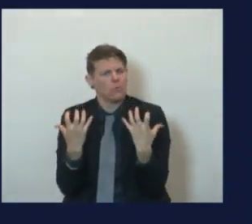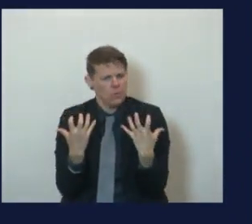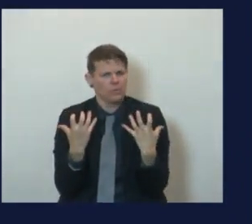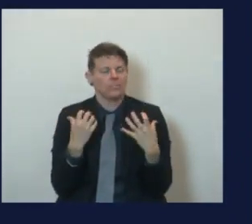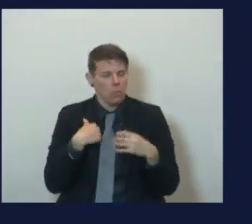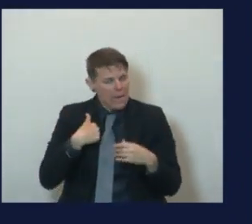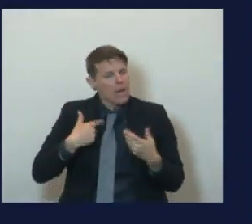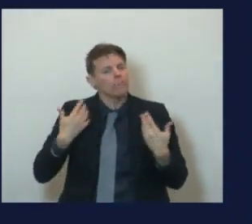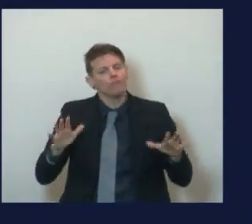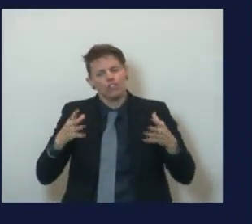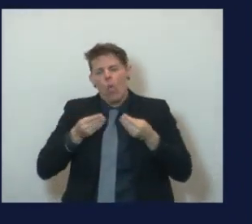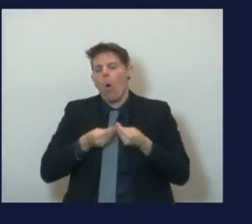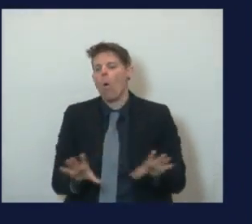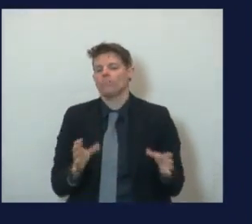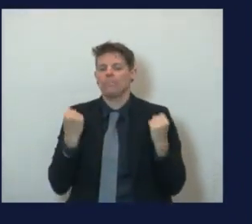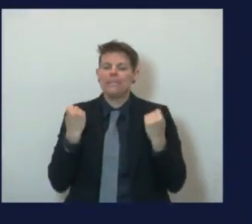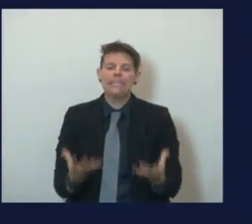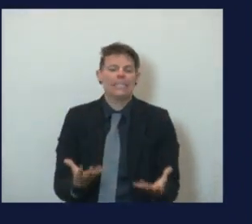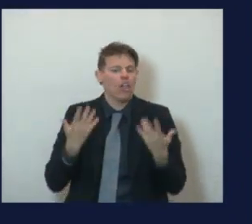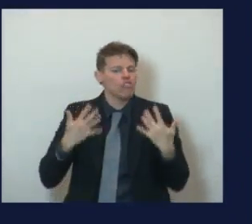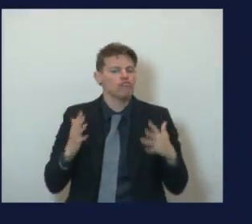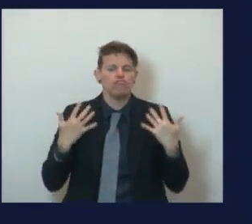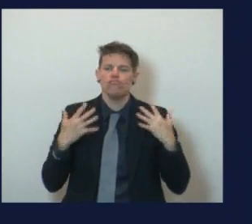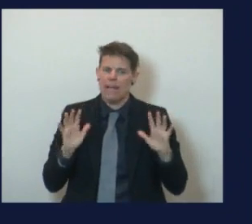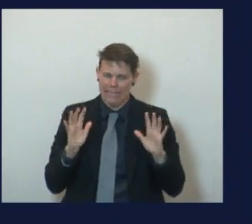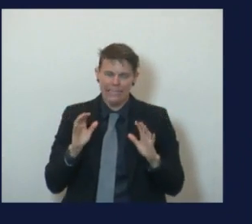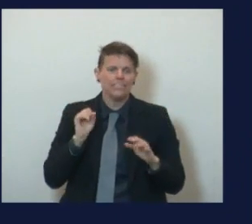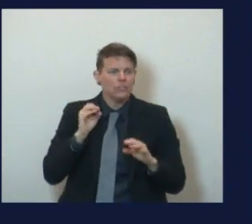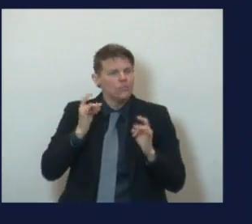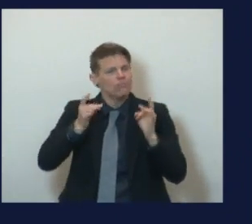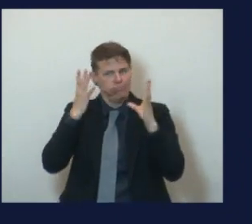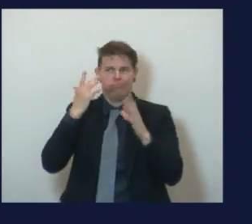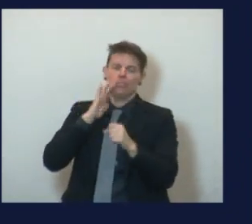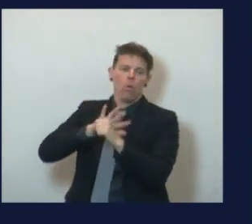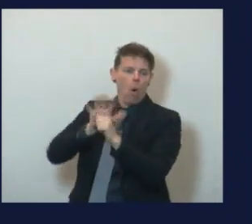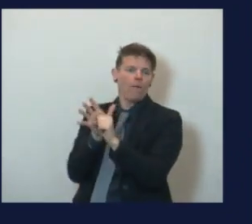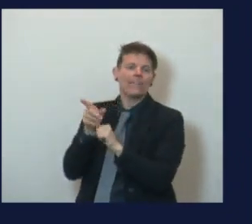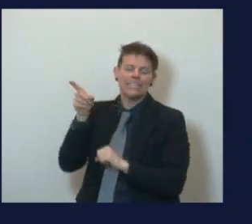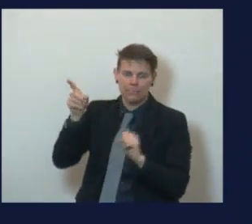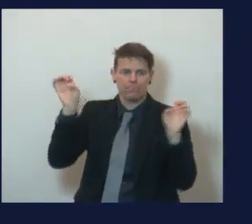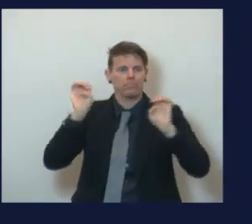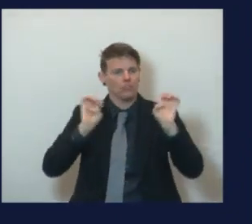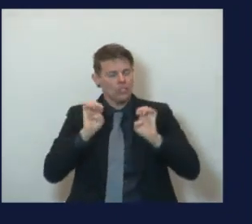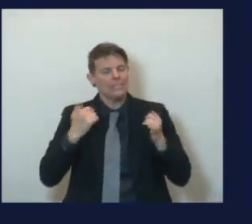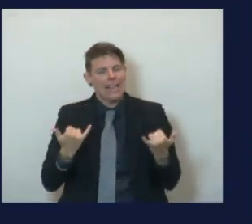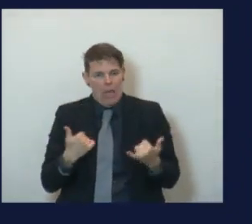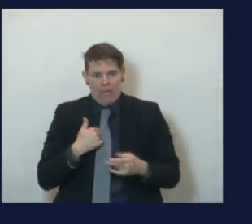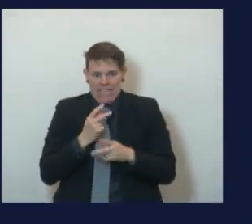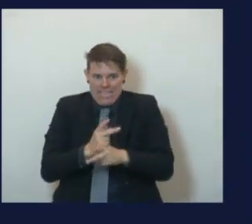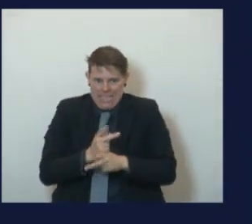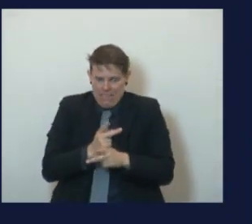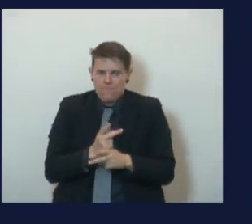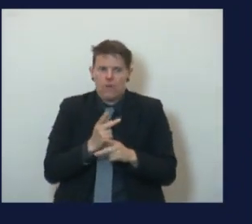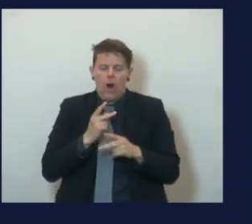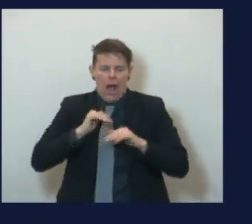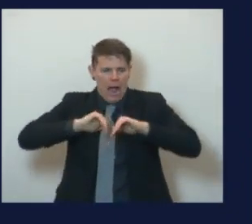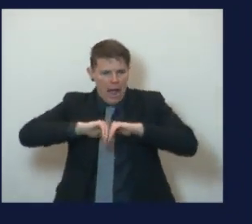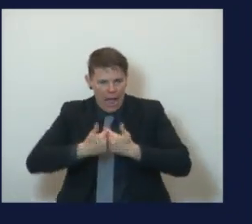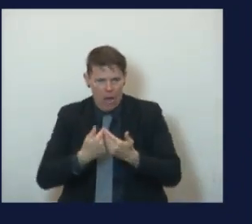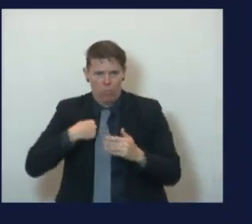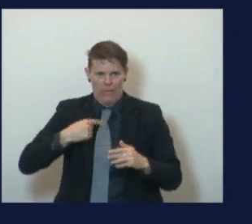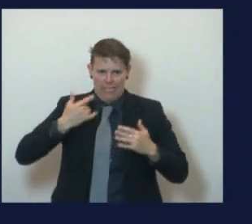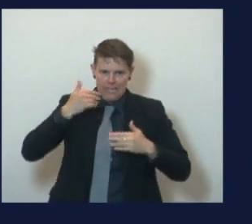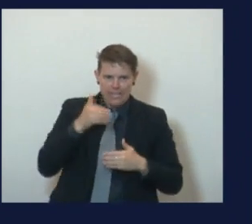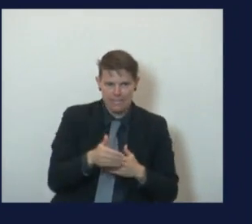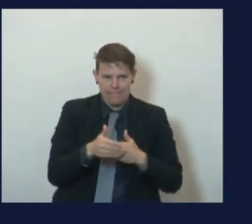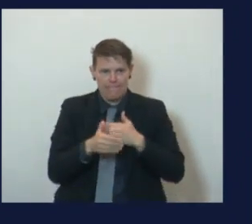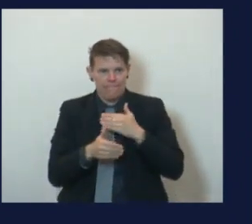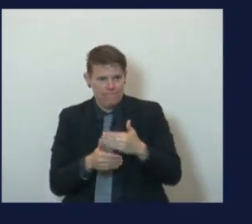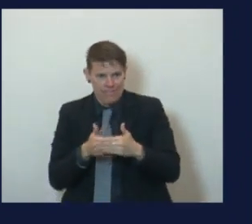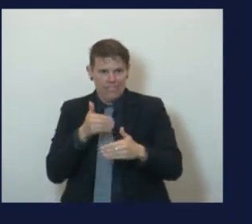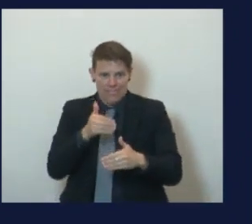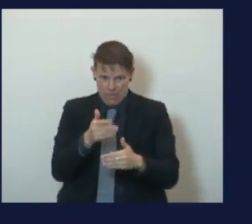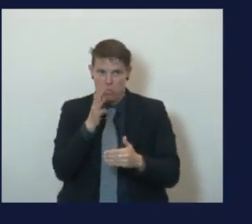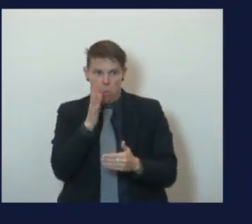THE REALITY IS WE’VE LOST SOME OF OUR INCREDIBLE NEW MEXICO SMALL BUSINESS PARTNERS BECAUSE OF THIS PUBLIC HEALTH GLOBAL PANDEMIC EMERGENCY, SO WE REALLY HAVE TO BE CAUTIOUS ABOUT HOW WE